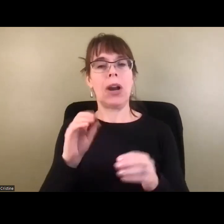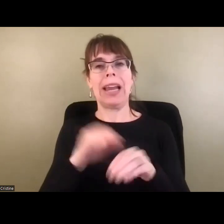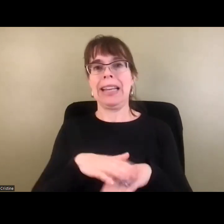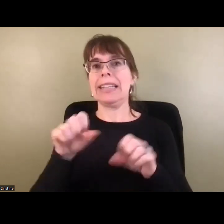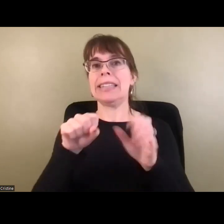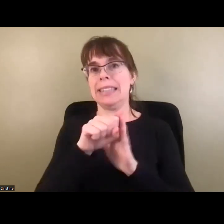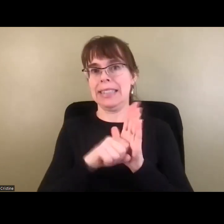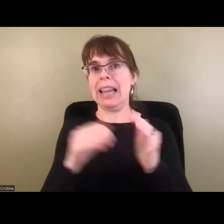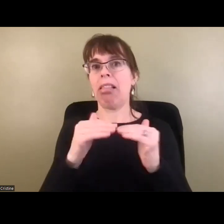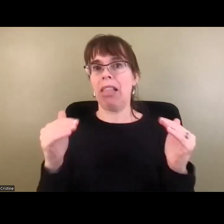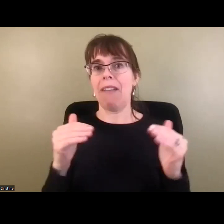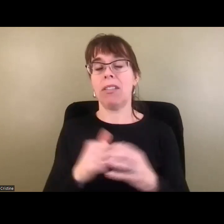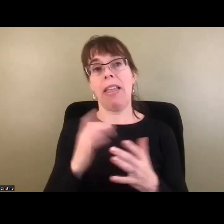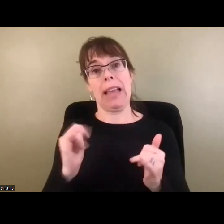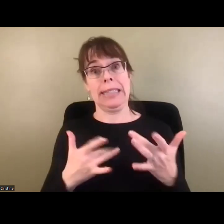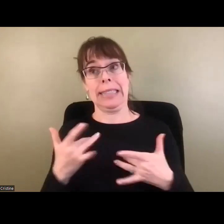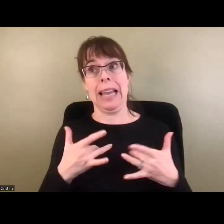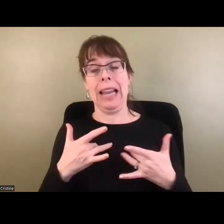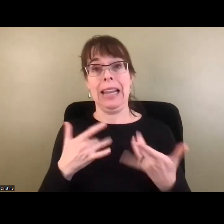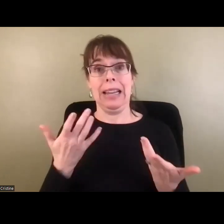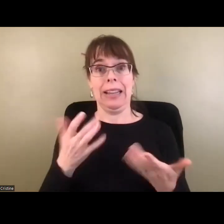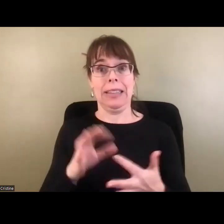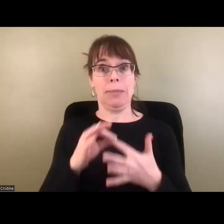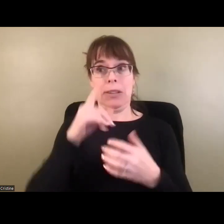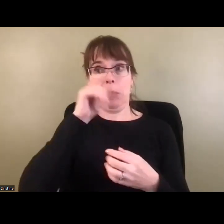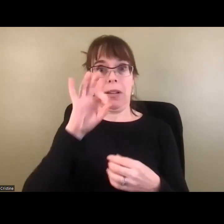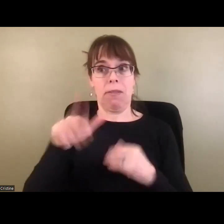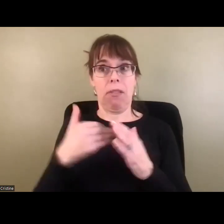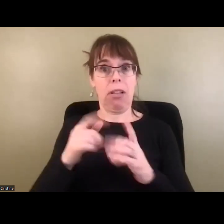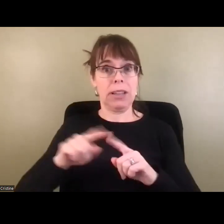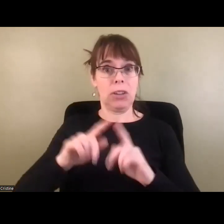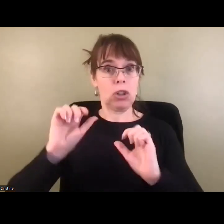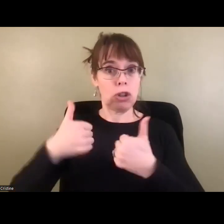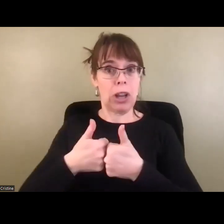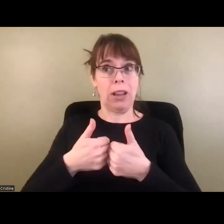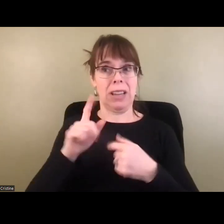Very exciting, especially in light of the challenges that accessing abortion